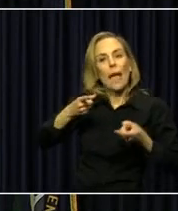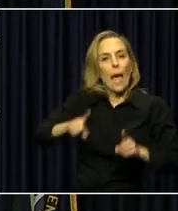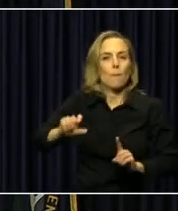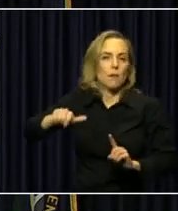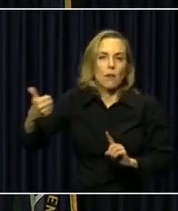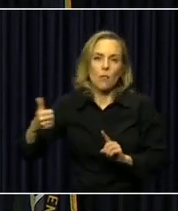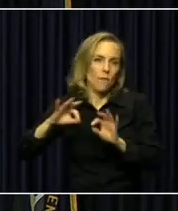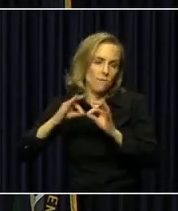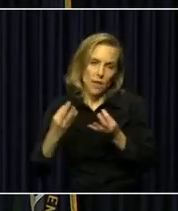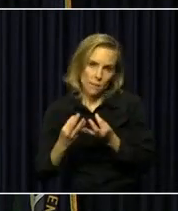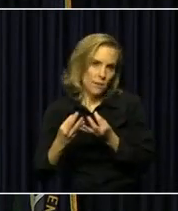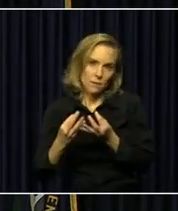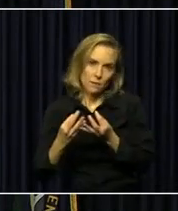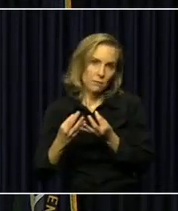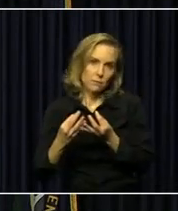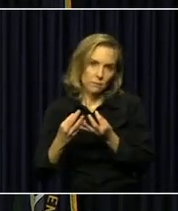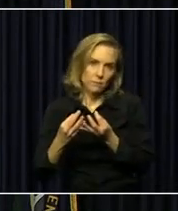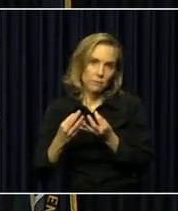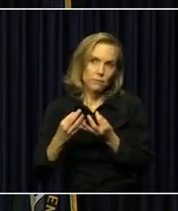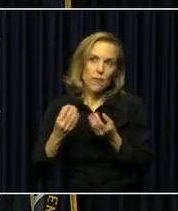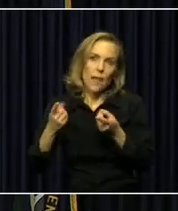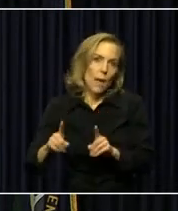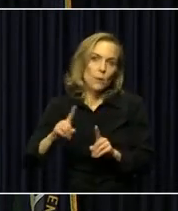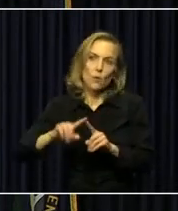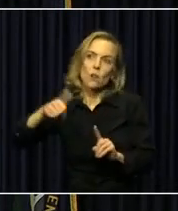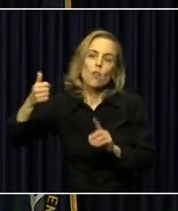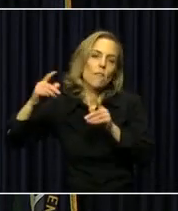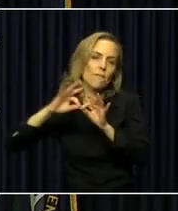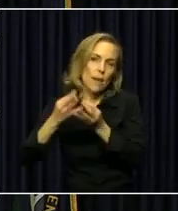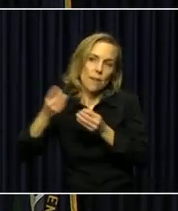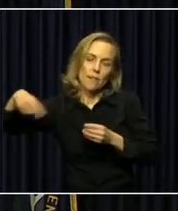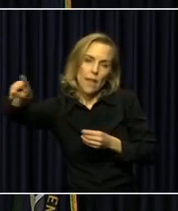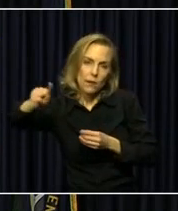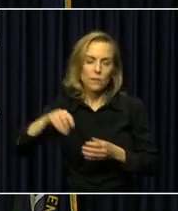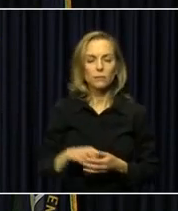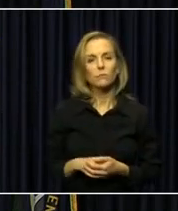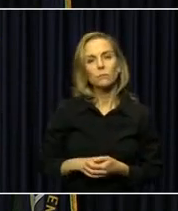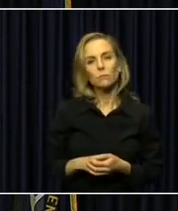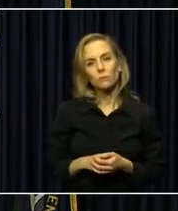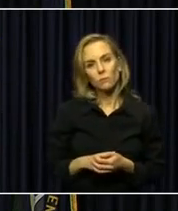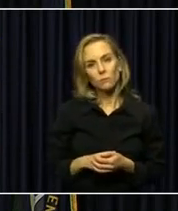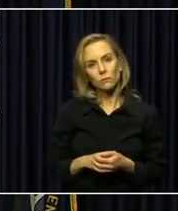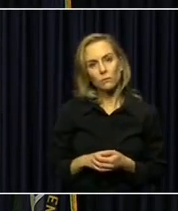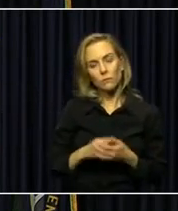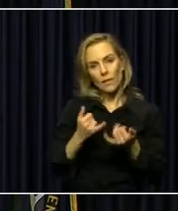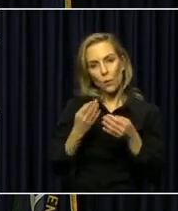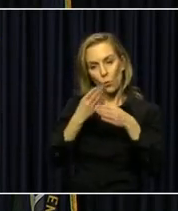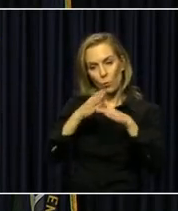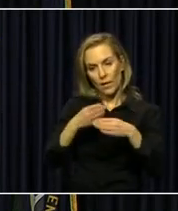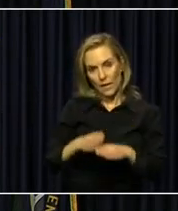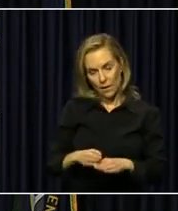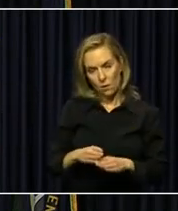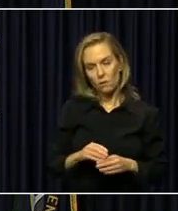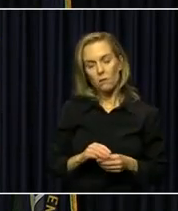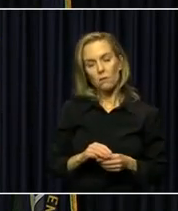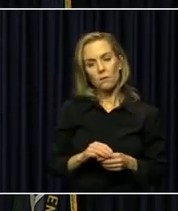AND THE NEW DEATHS ARE 78-YEAR-OLD FEMALE IN PIKE.